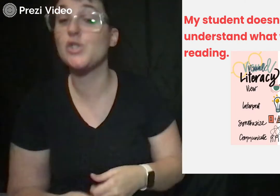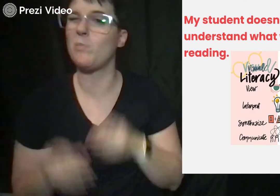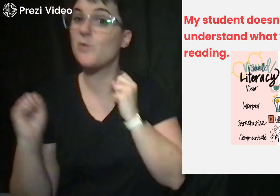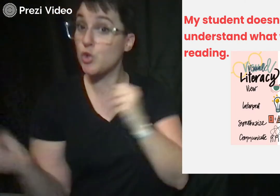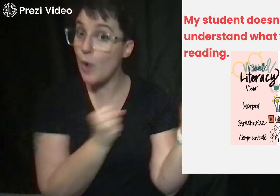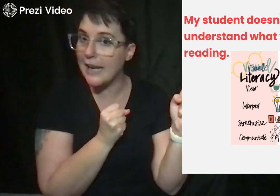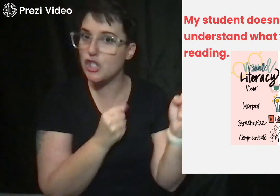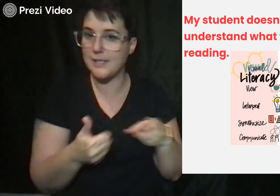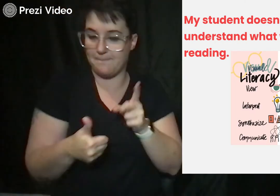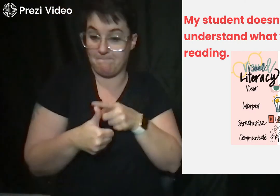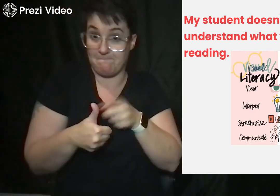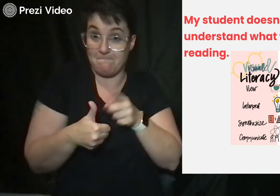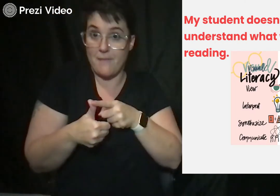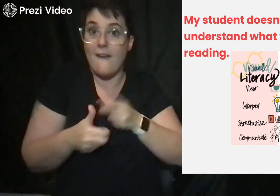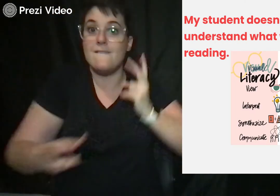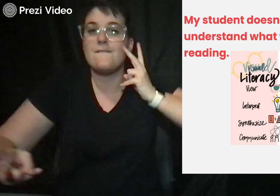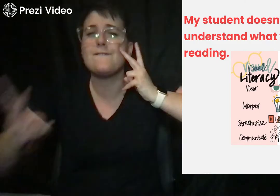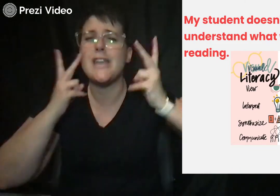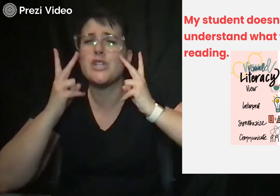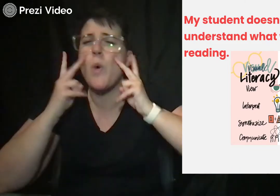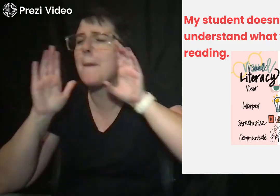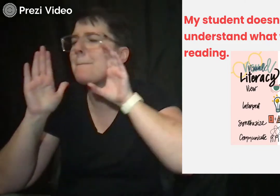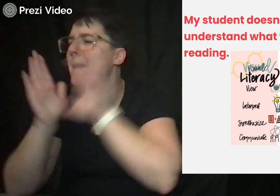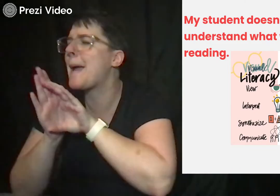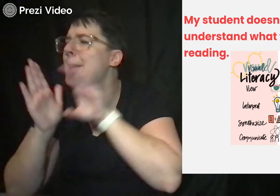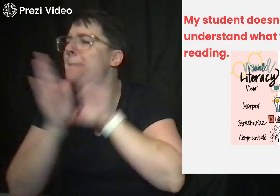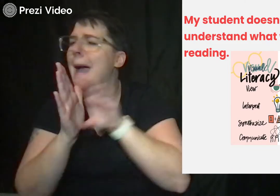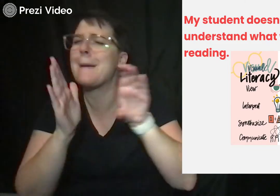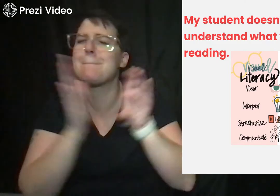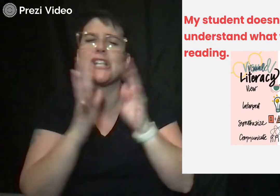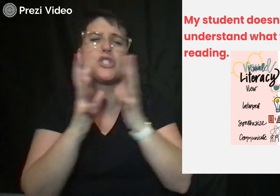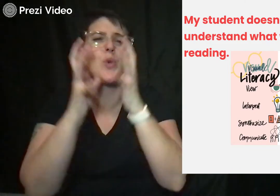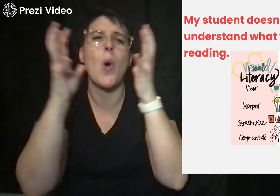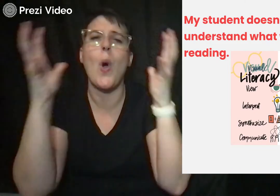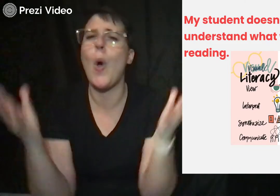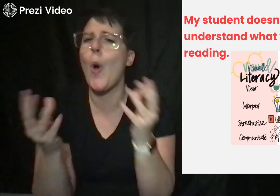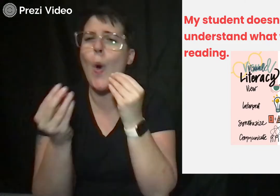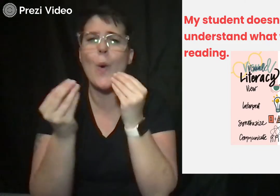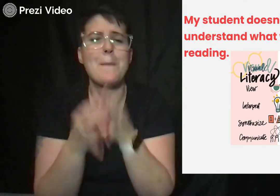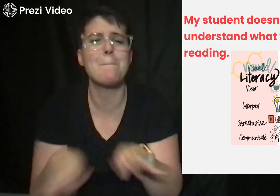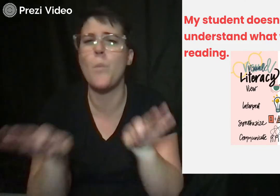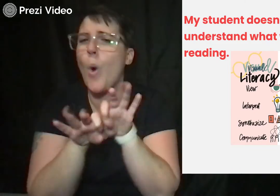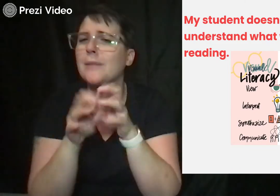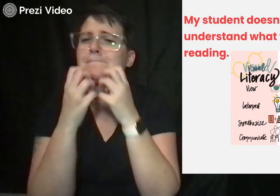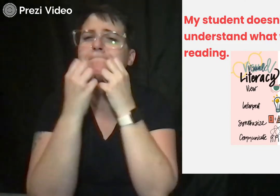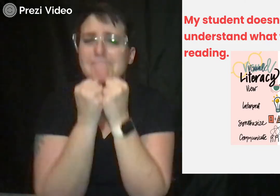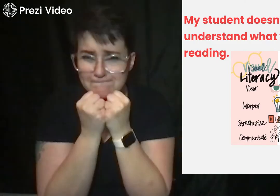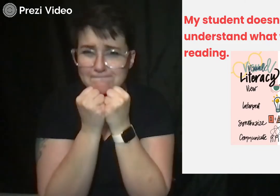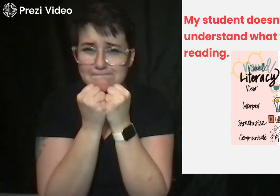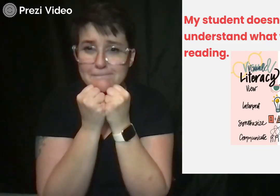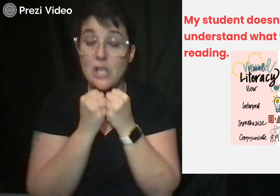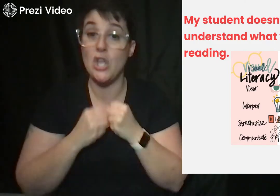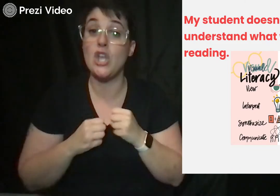Here are some strategies. First: visuals are incredibly important.